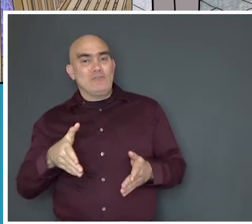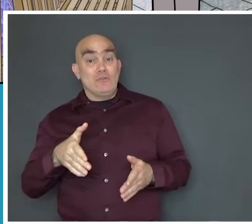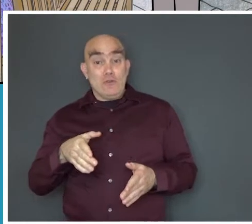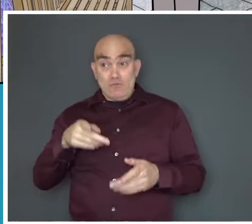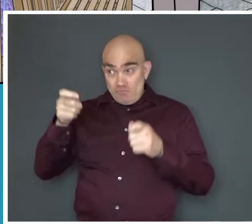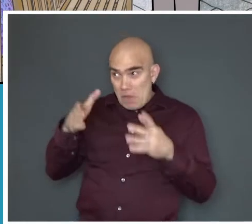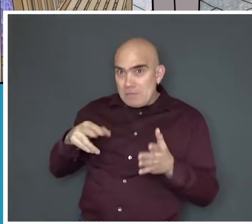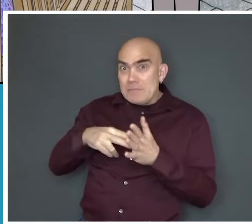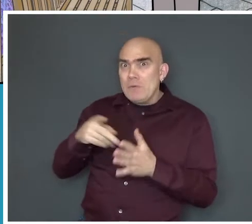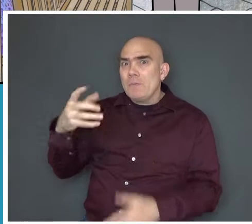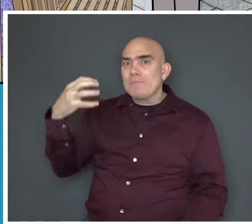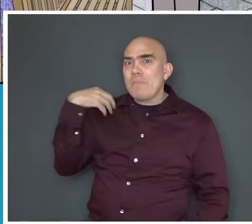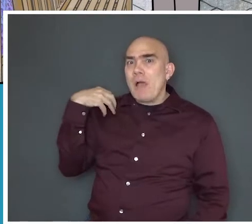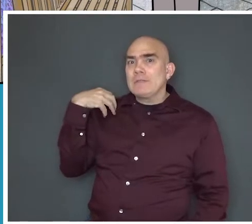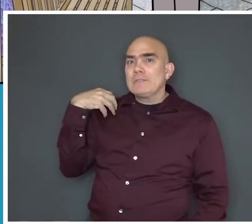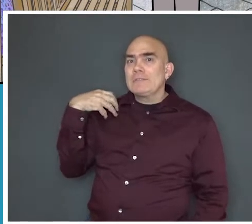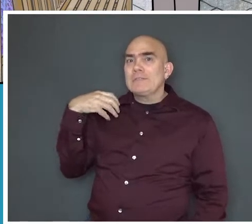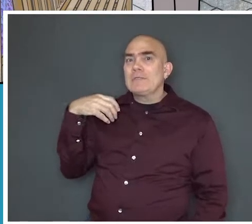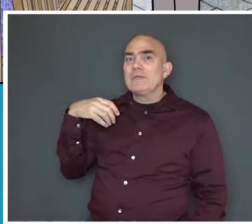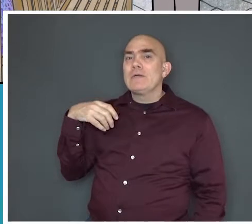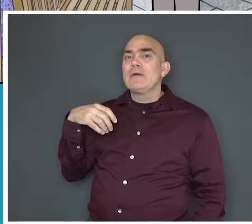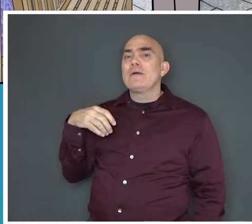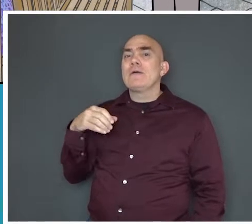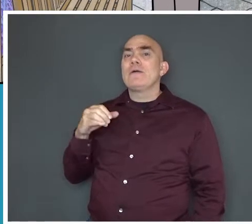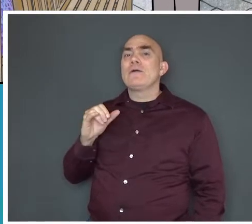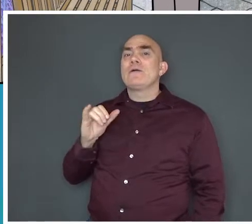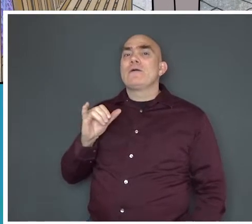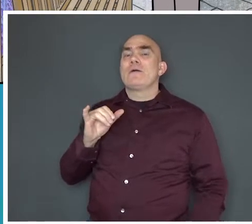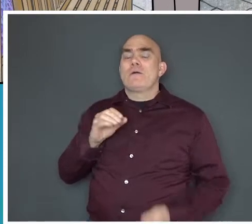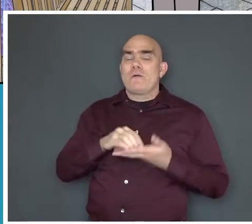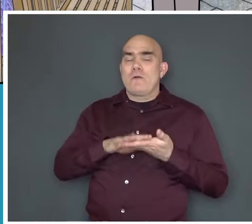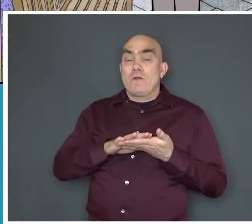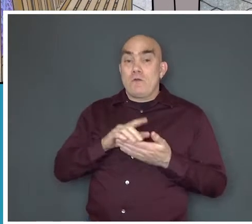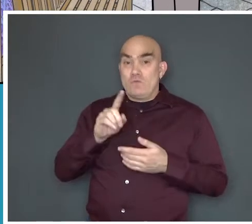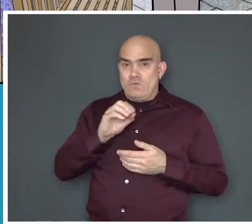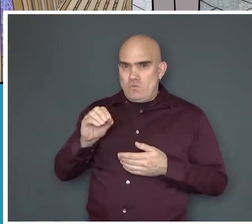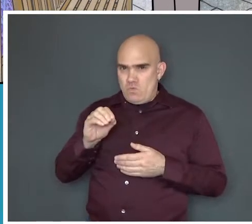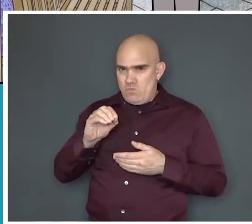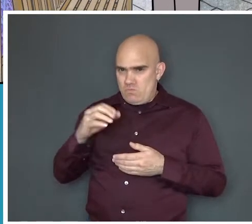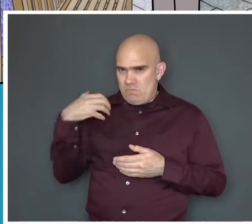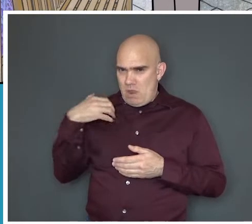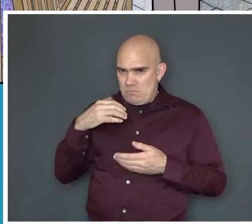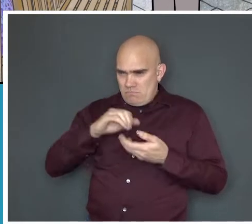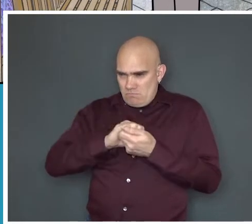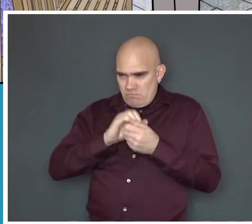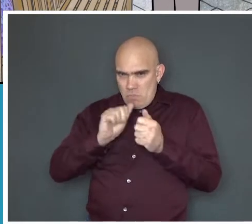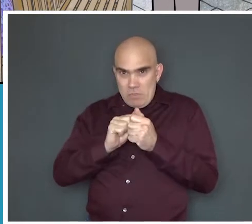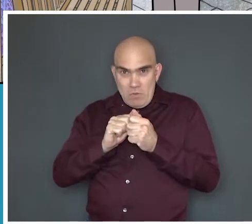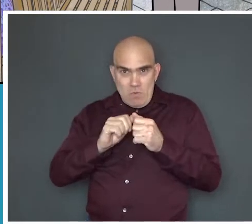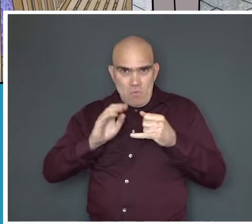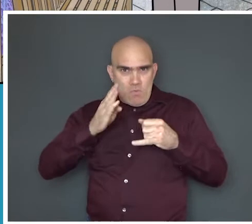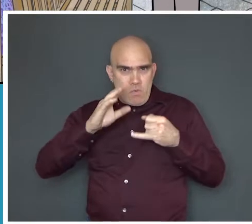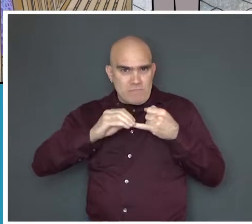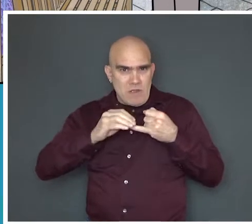[Annie] Director? So you're the boss? Journal entry, zoo boss teaming up with blueberry farmers?